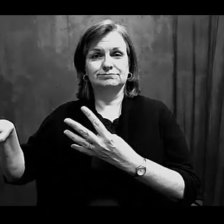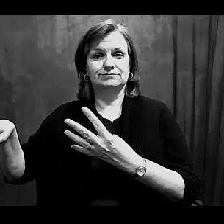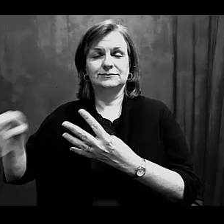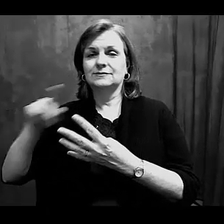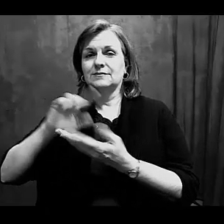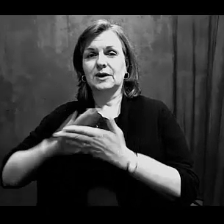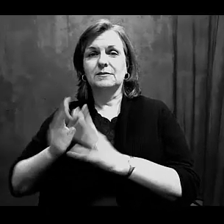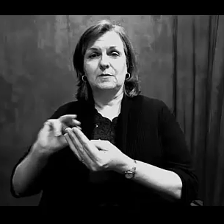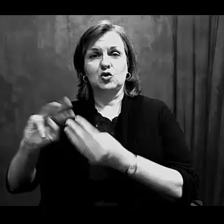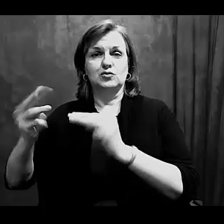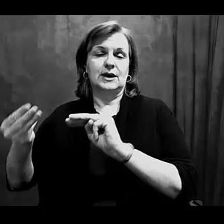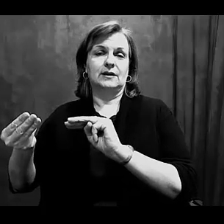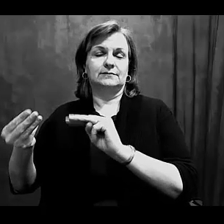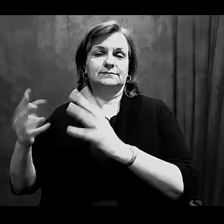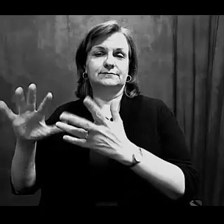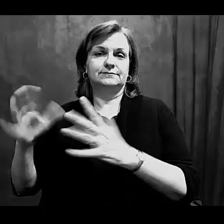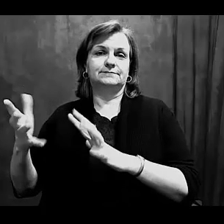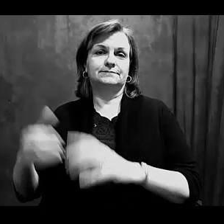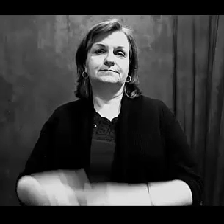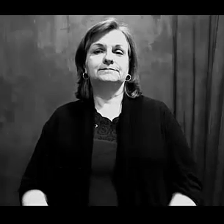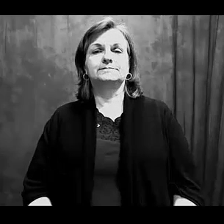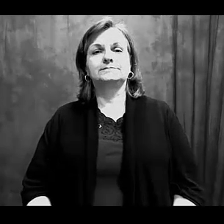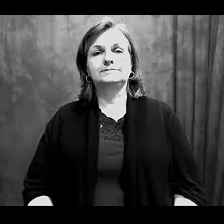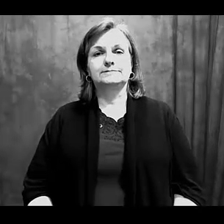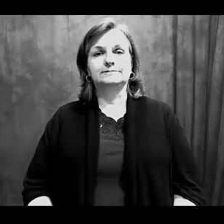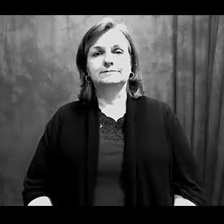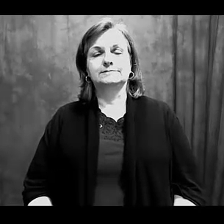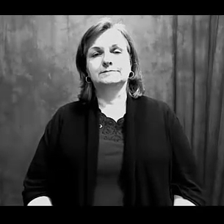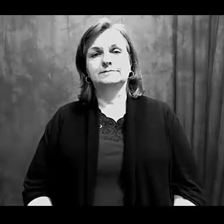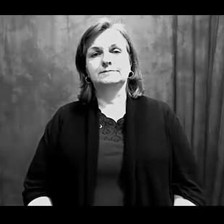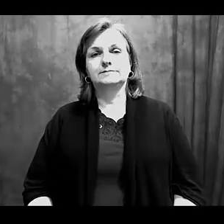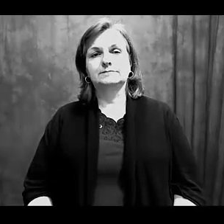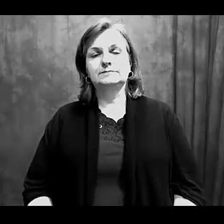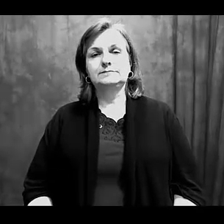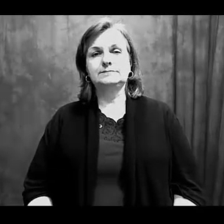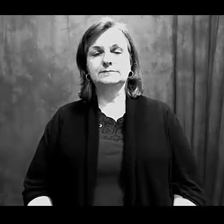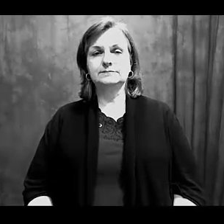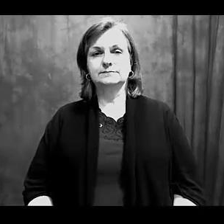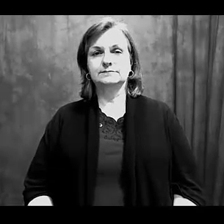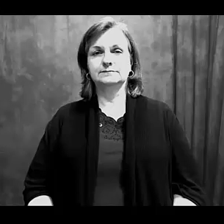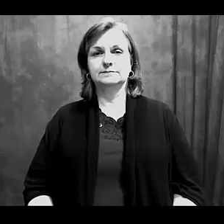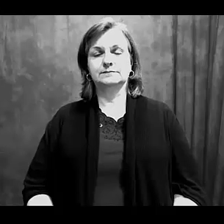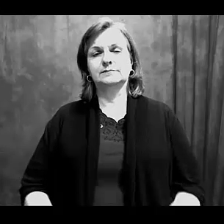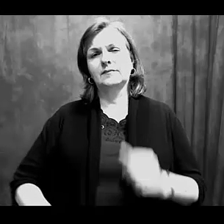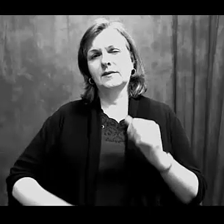it's mutated in translation